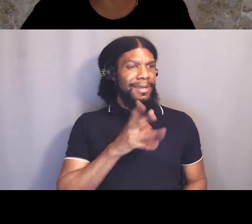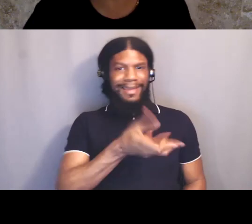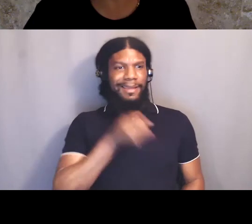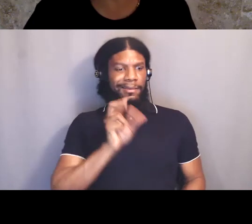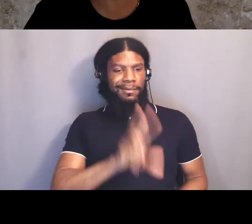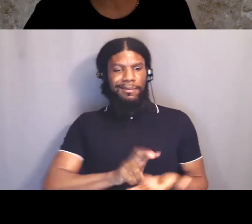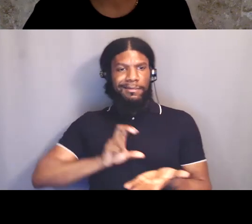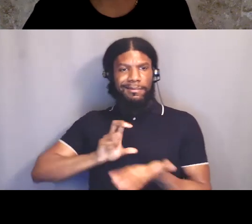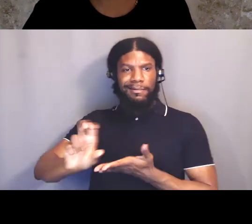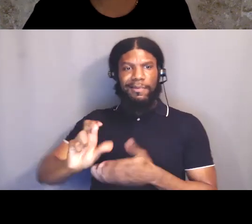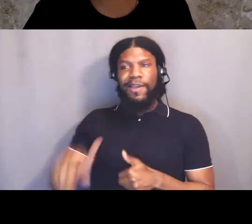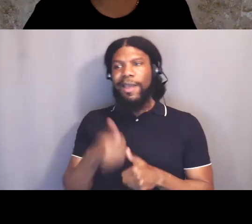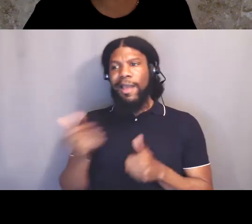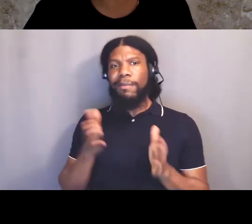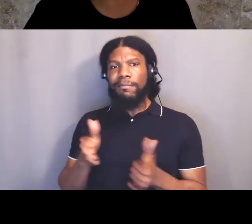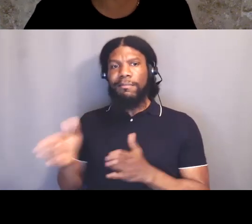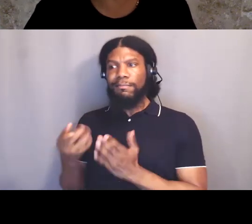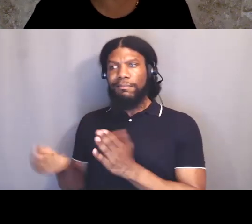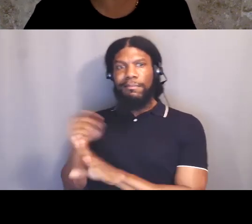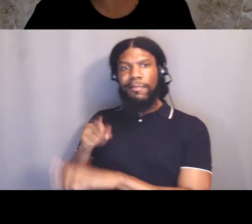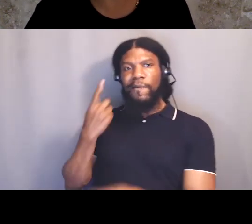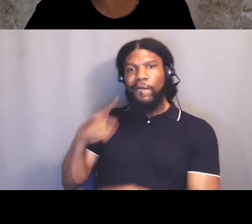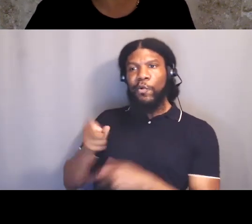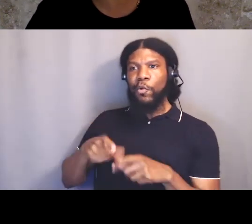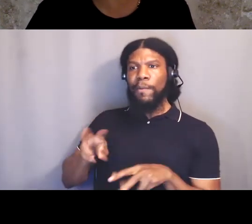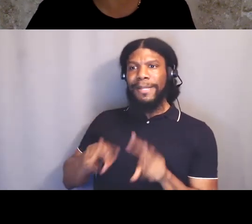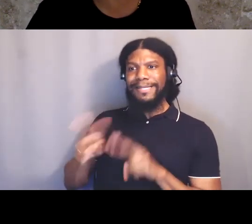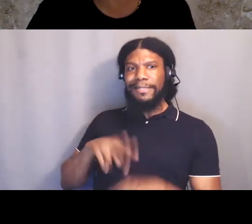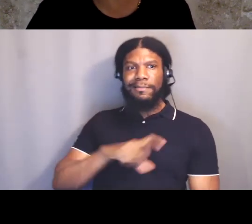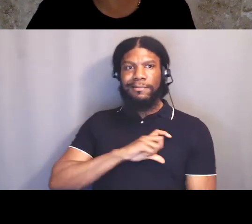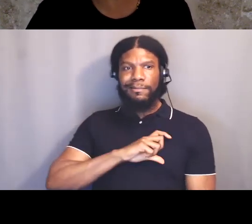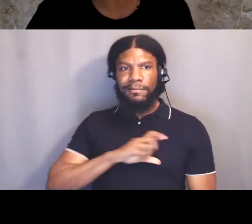And so what Krekorian is attempting to do is just not